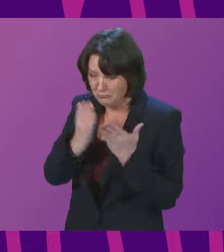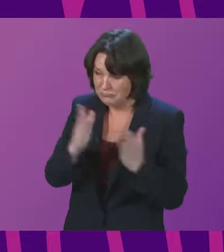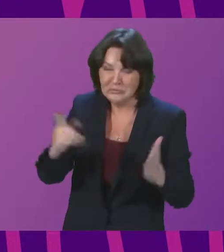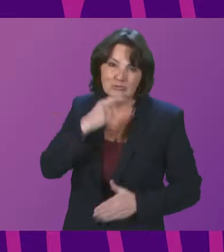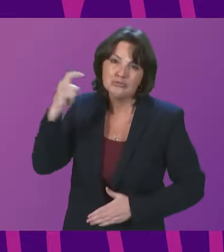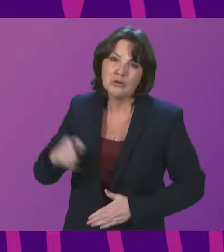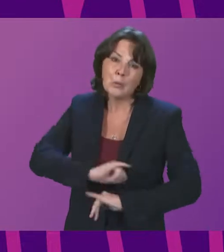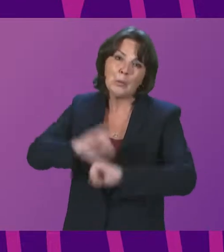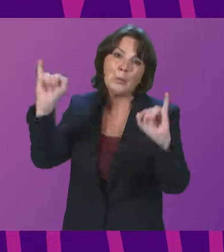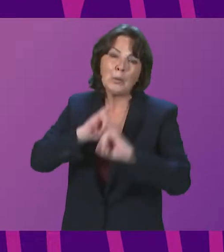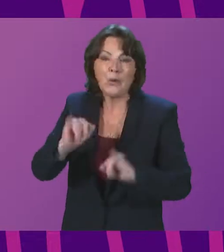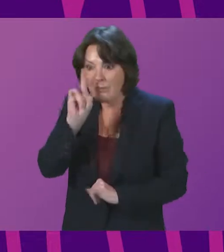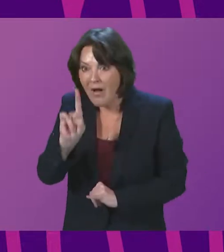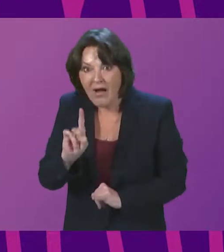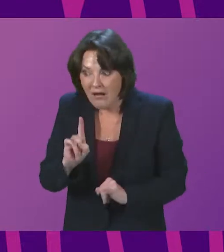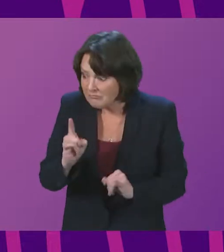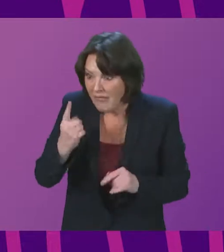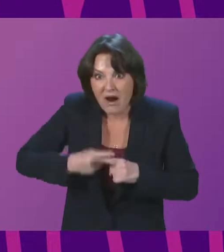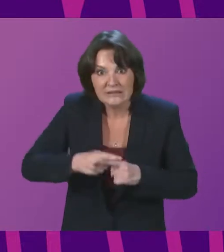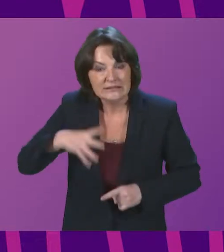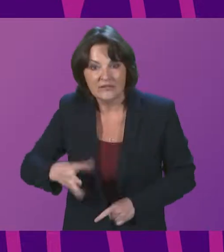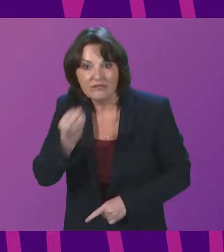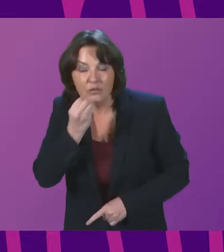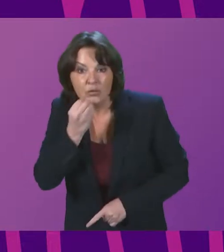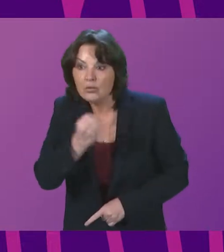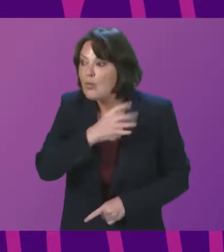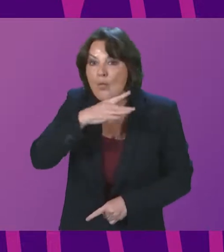However, they urgently need food, water, shelter and medical care.